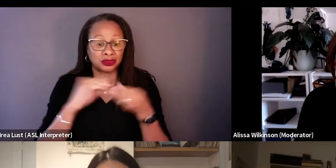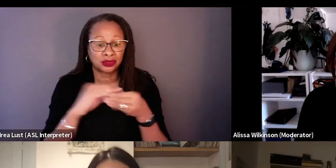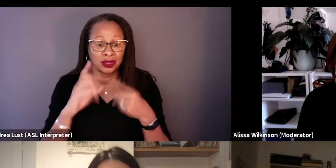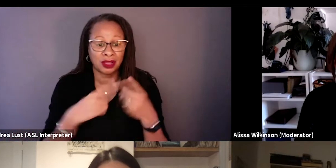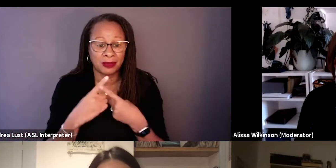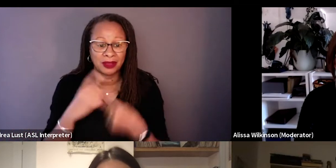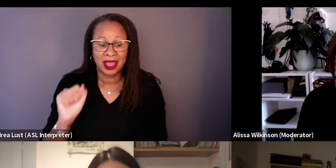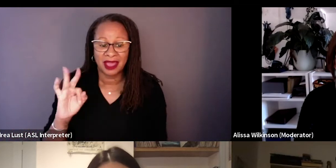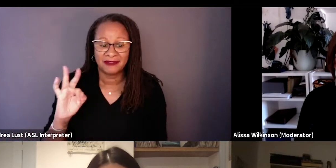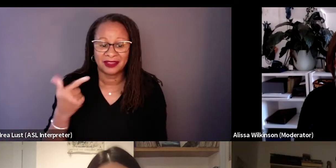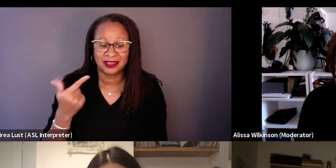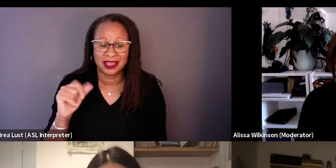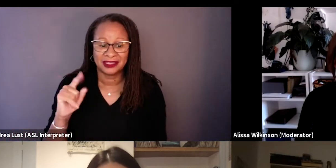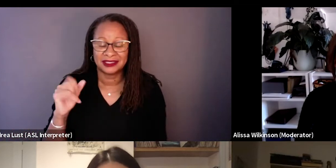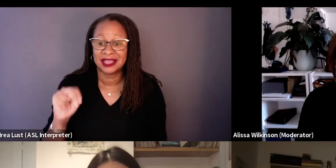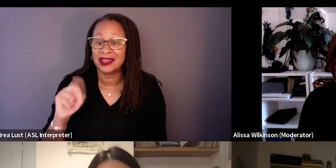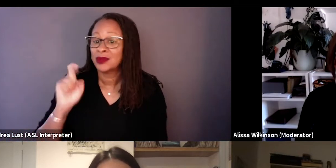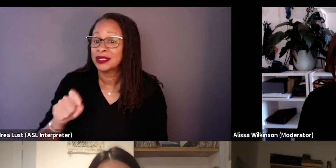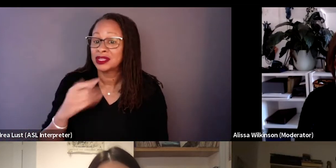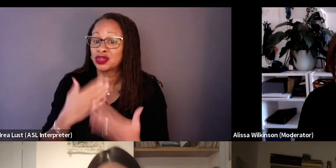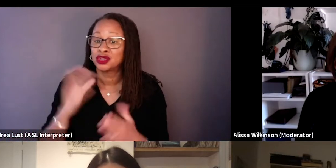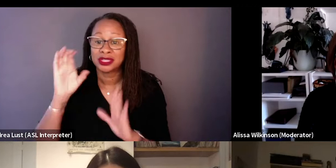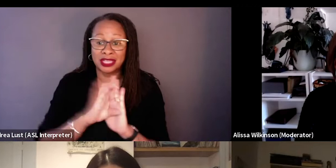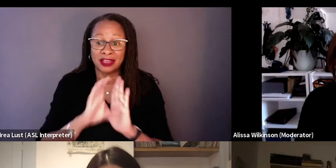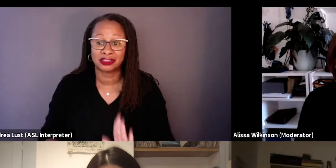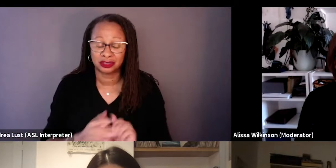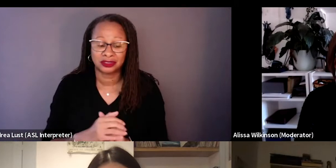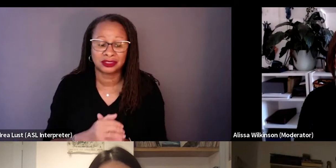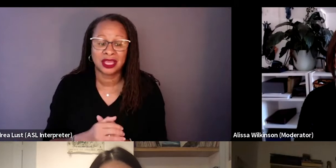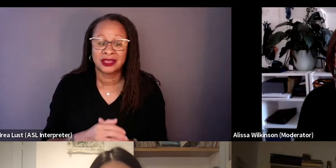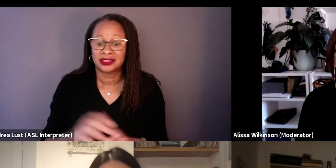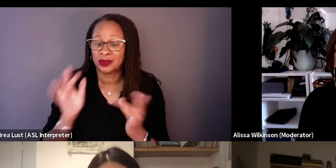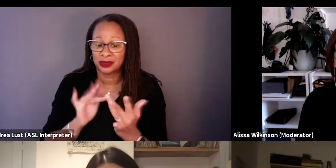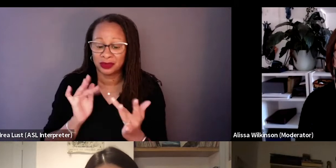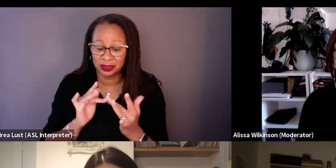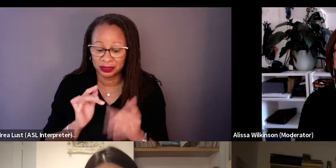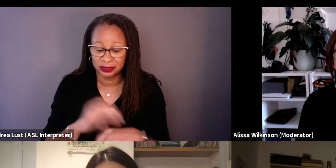so we needed good characters. So we contacted Zarifa Ghafari, we contacted the Taliban,